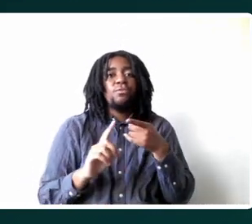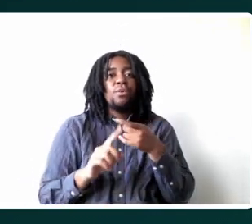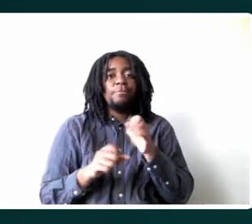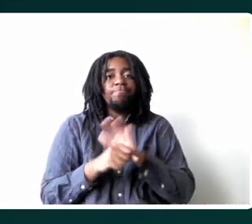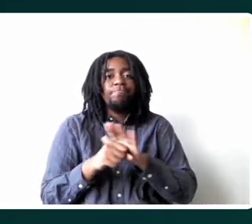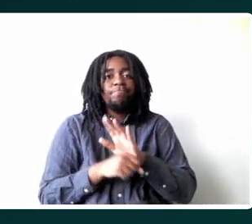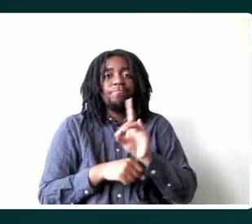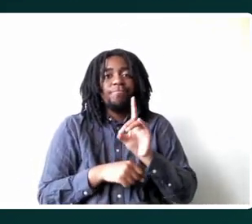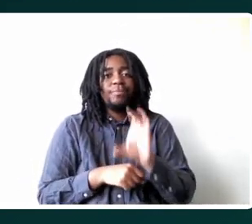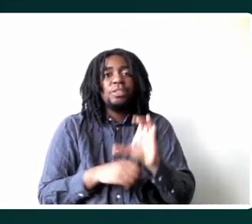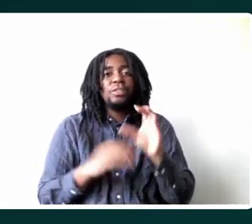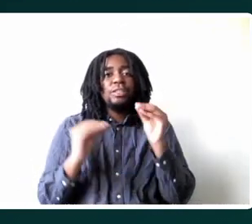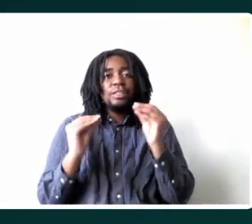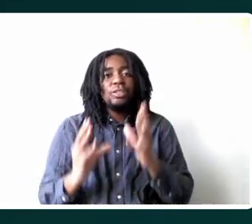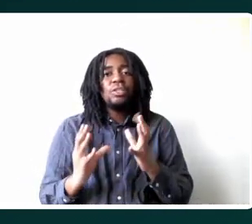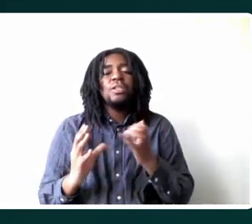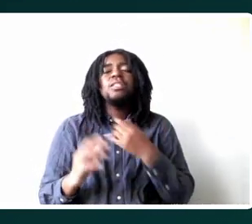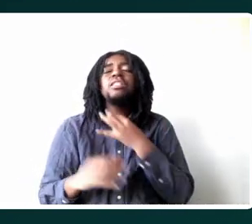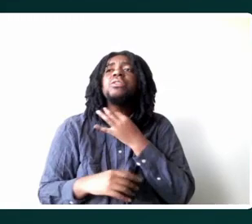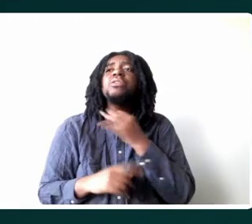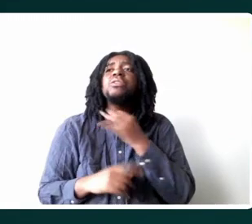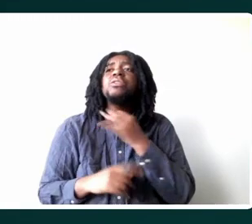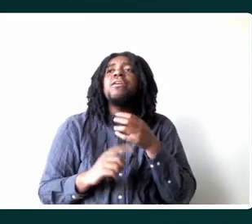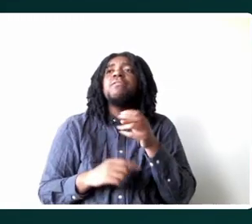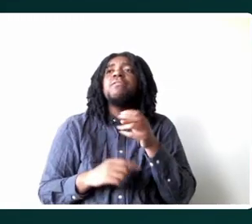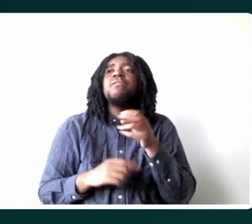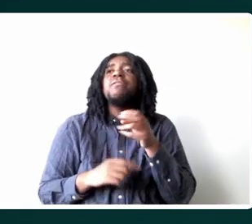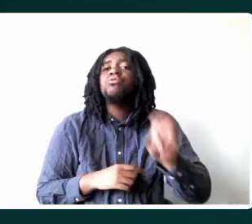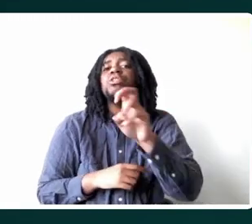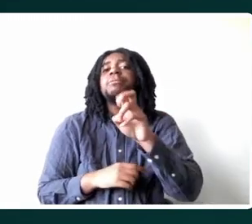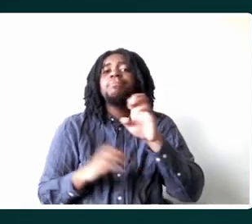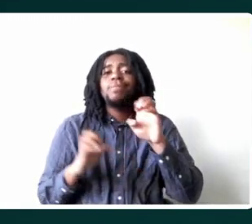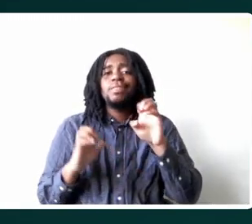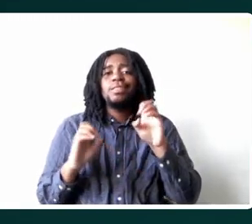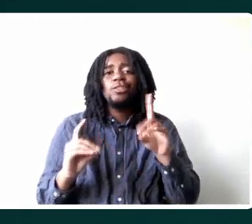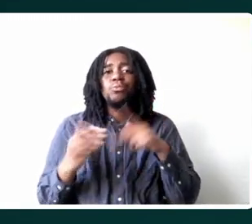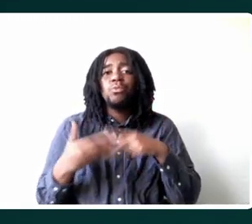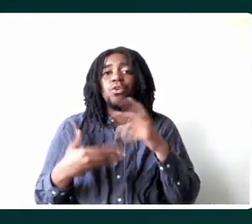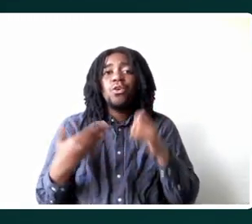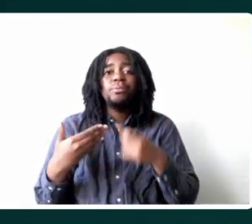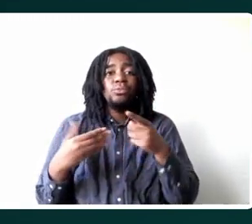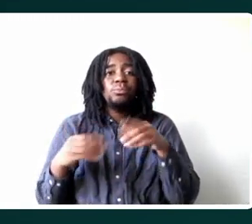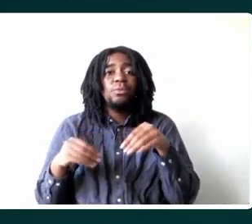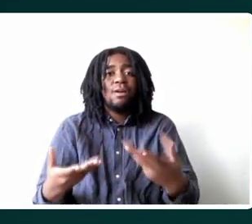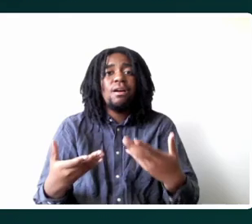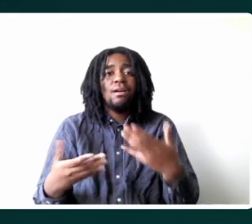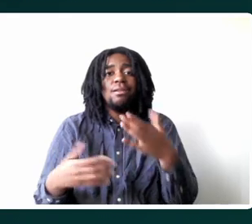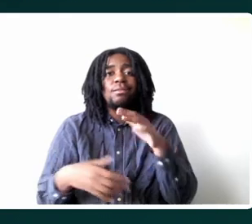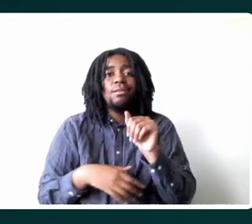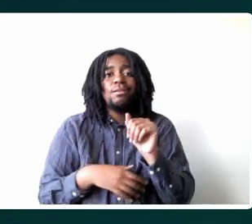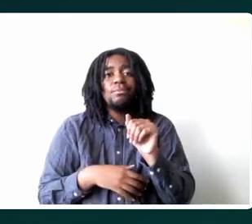about field trips or educational programs that you provide at ACM. Can you speak a little about that? Samir Meghelli: